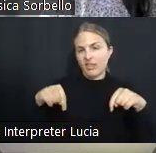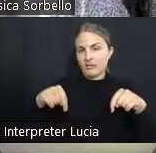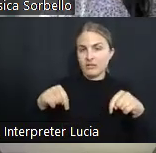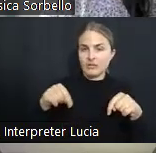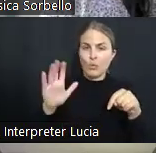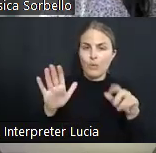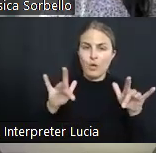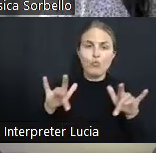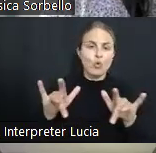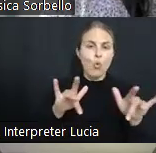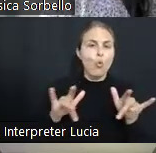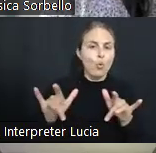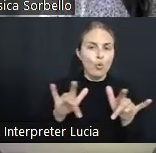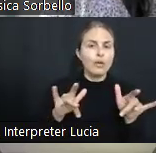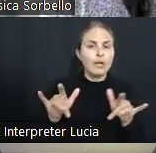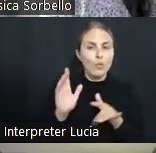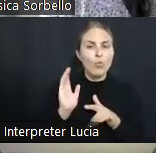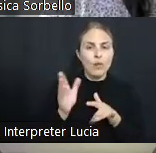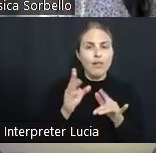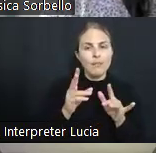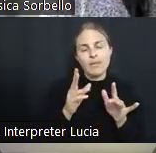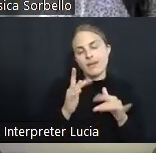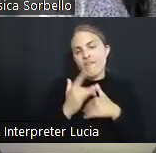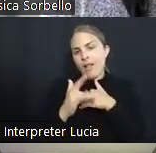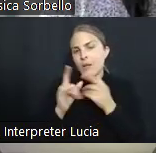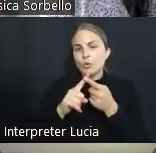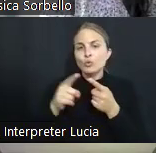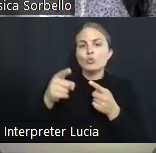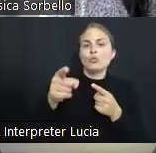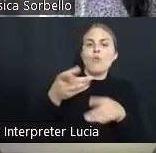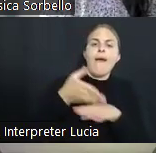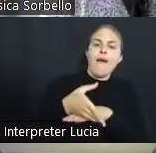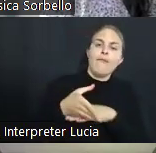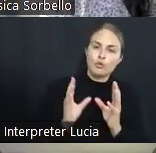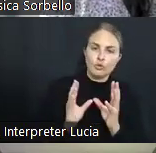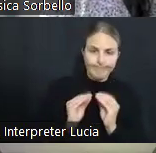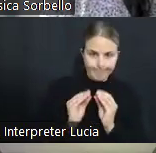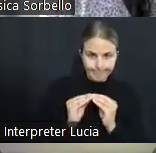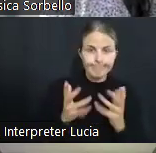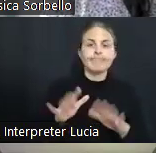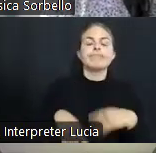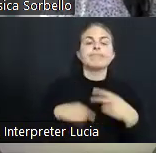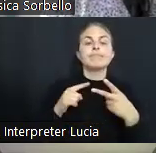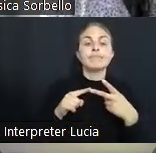chat is disabled